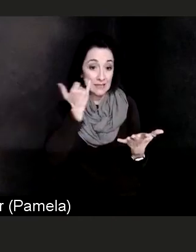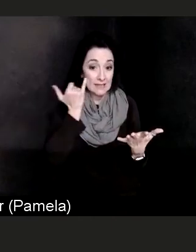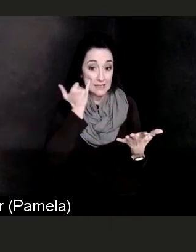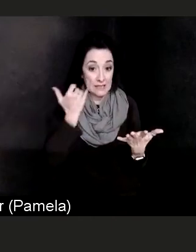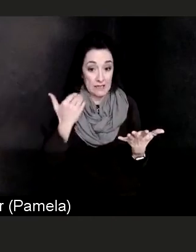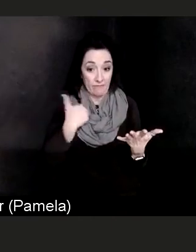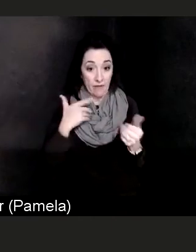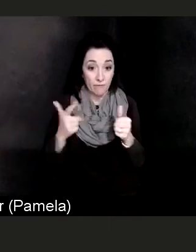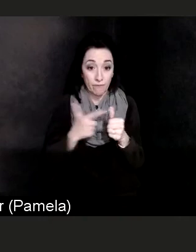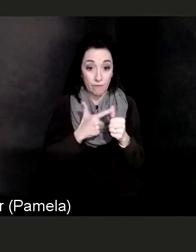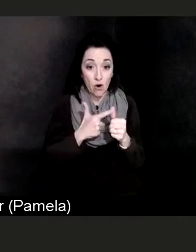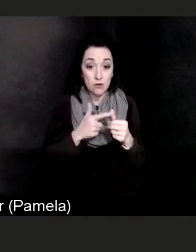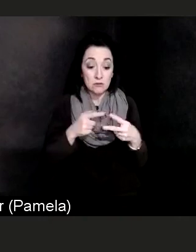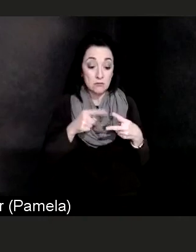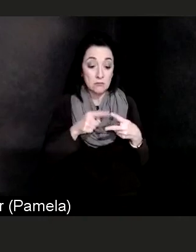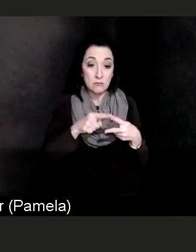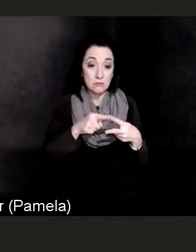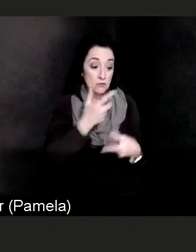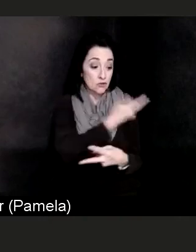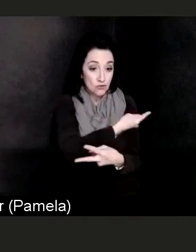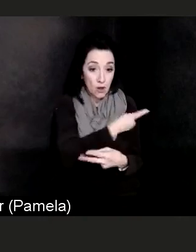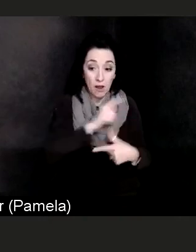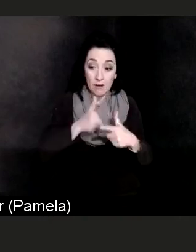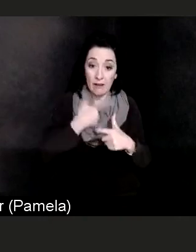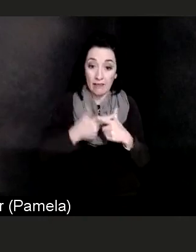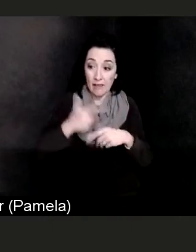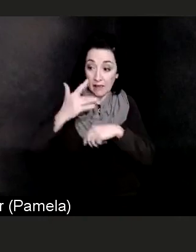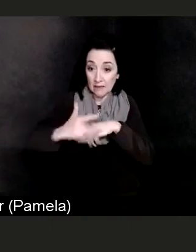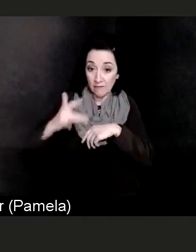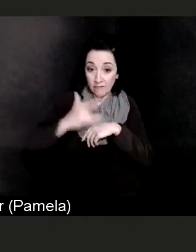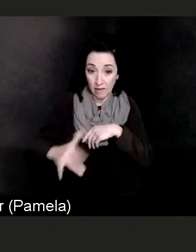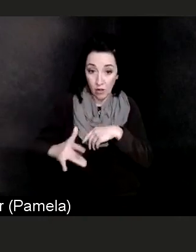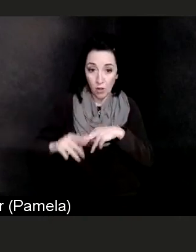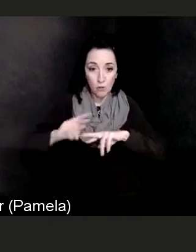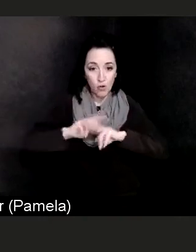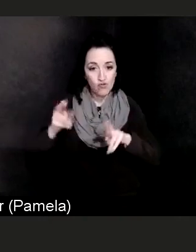to get you that second dose. Those are all the things that we are working on here